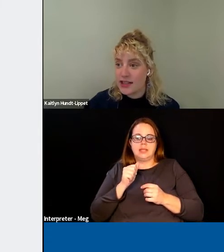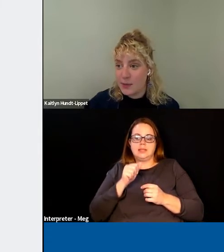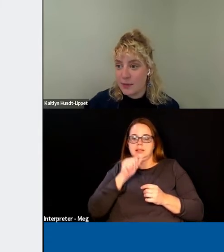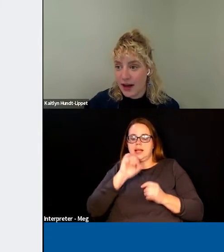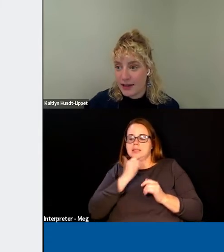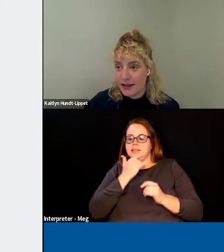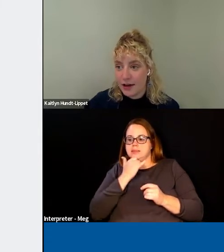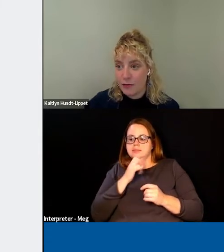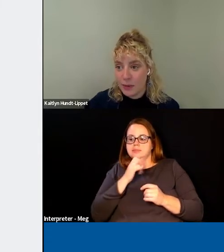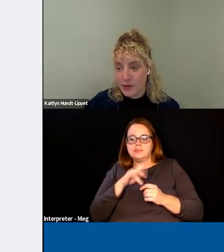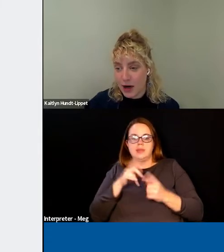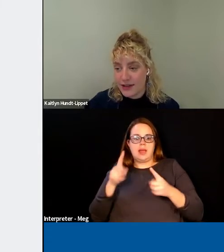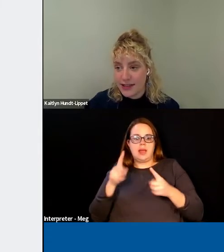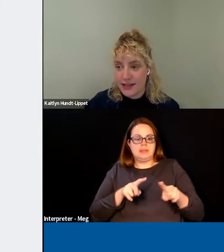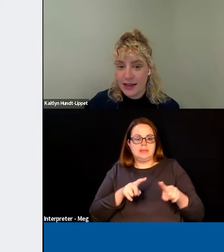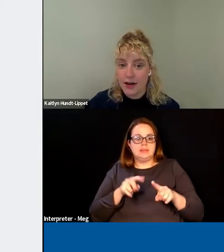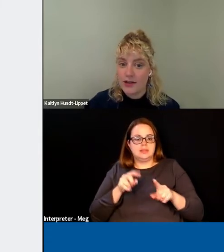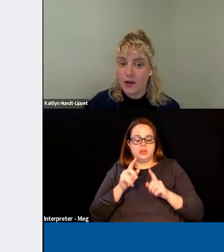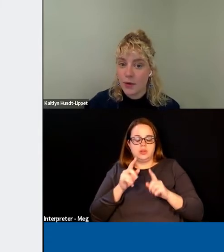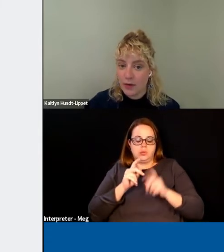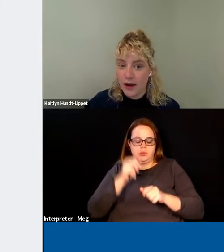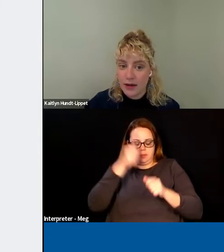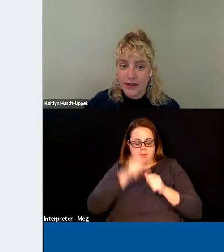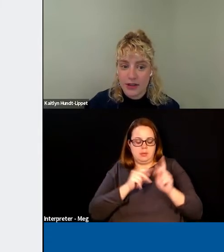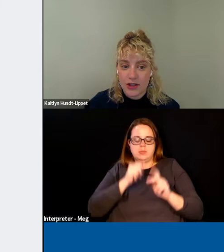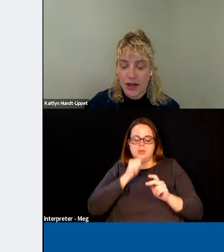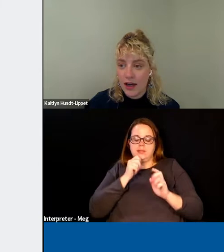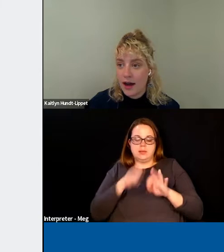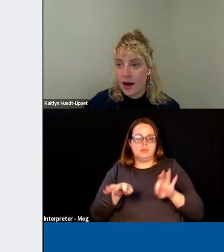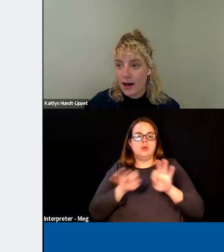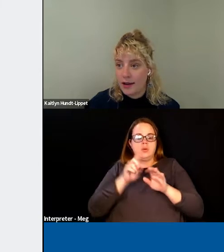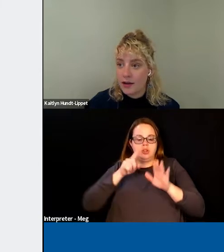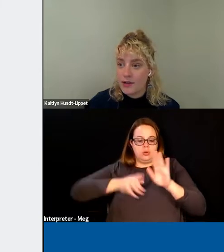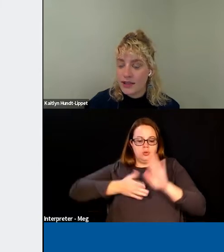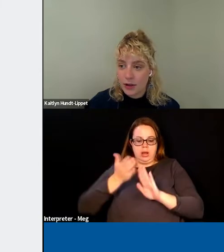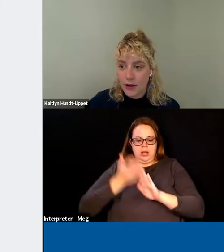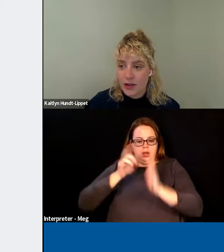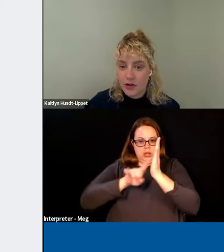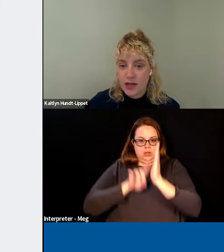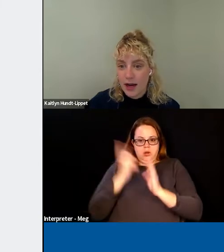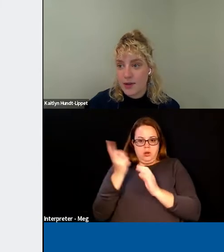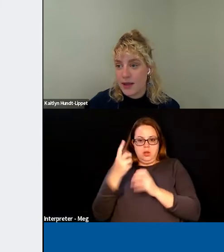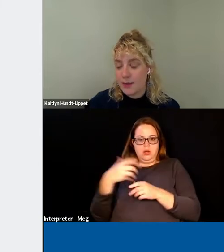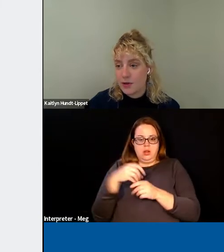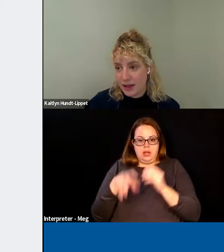so just keep in mind of people's privacy, and also when you're running research, always include extra time to be able